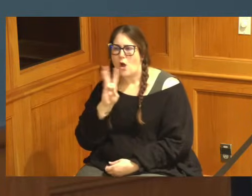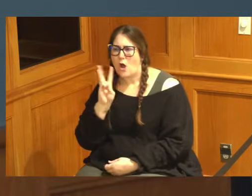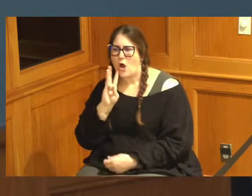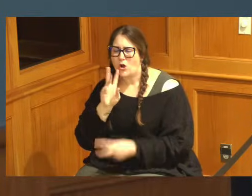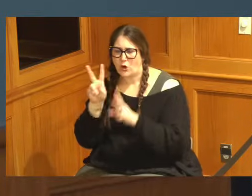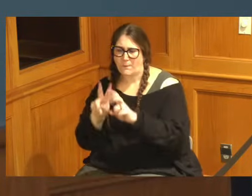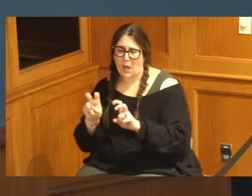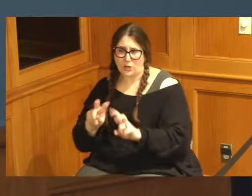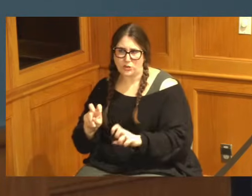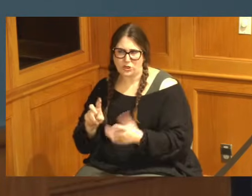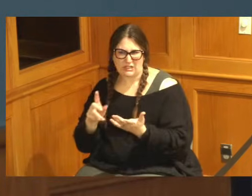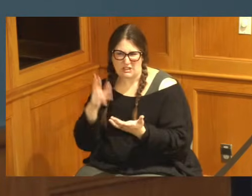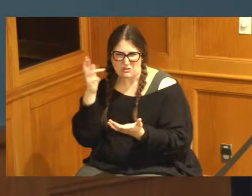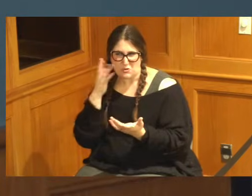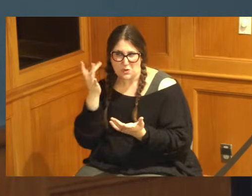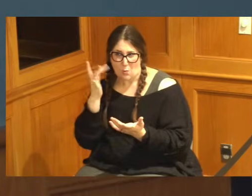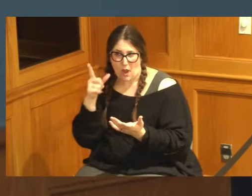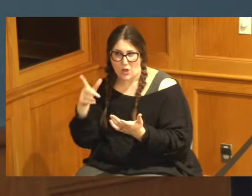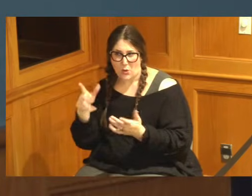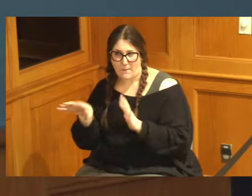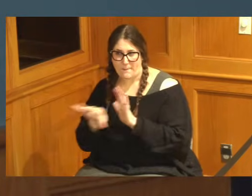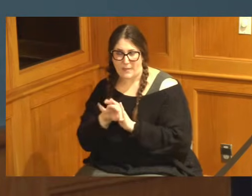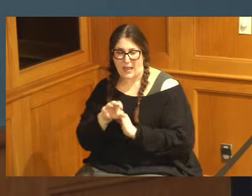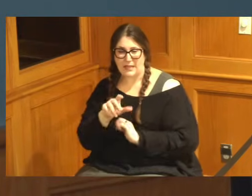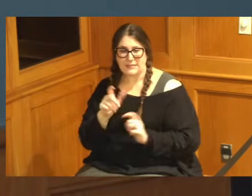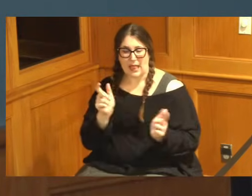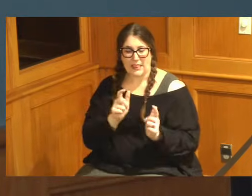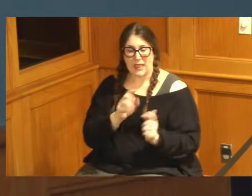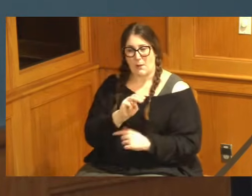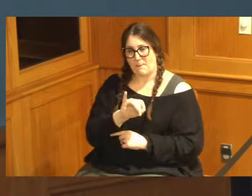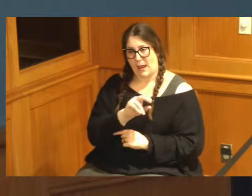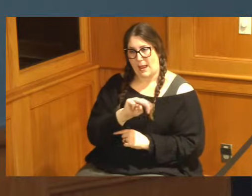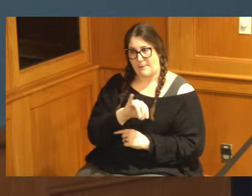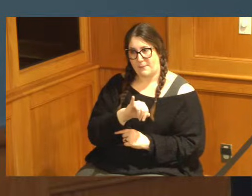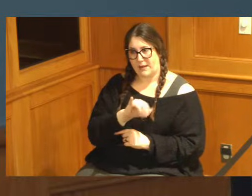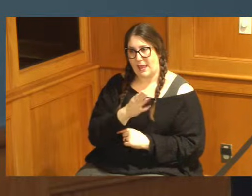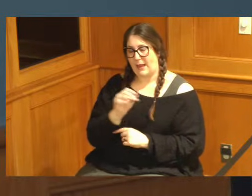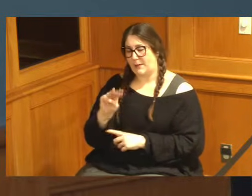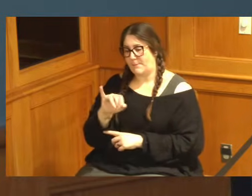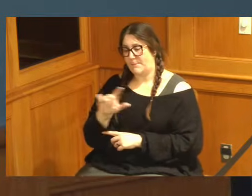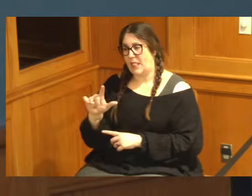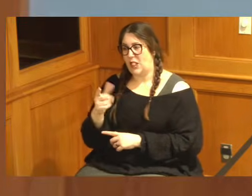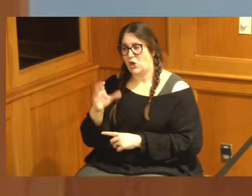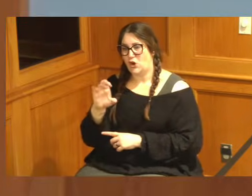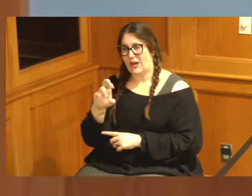reason why you picked Little Miami and Mil Creek or Those are the largest from my understanding